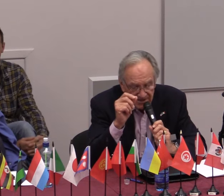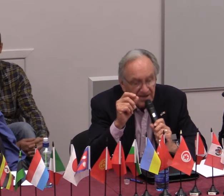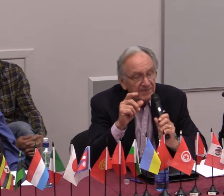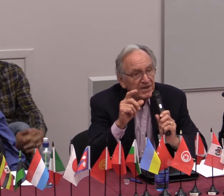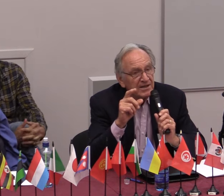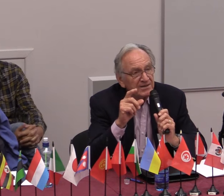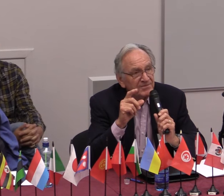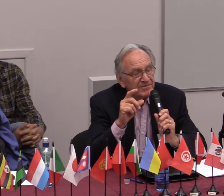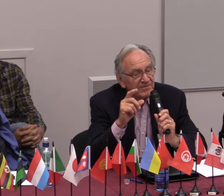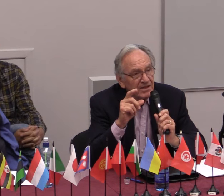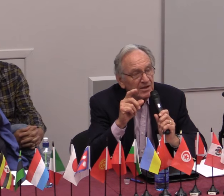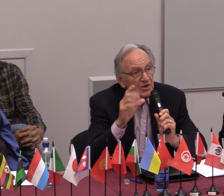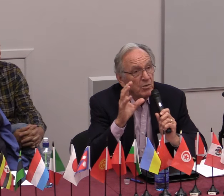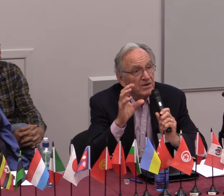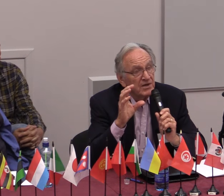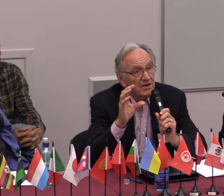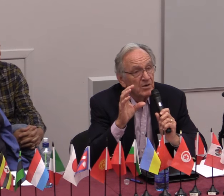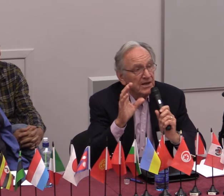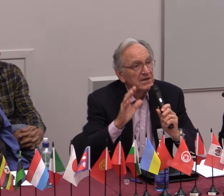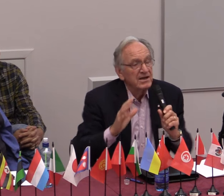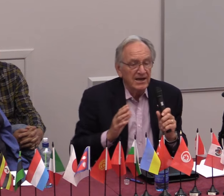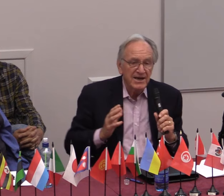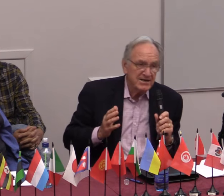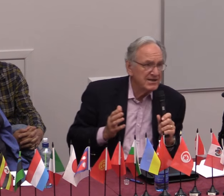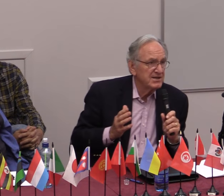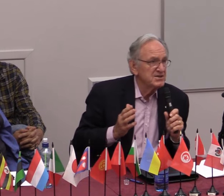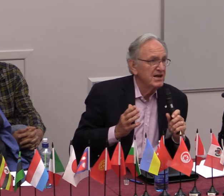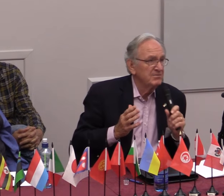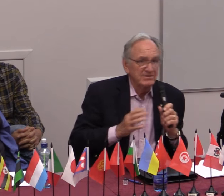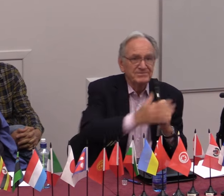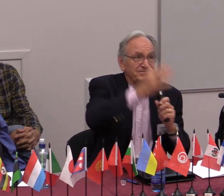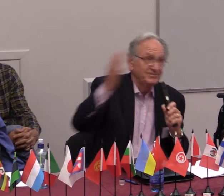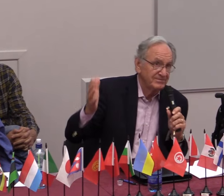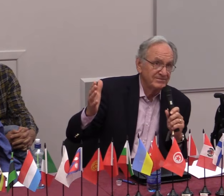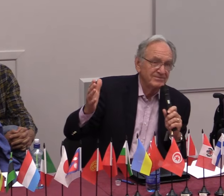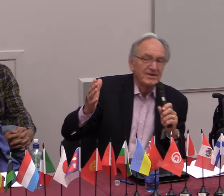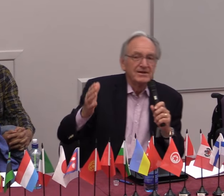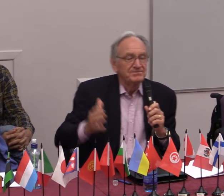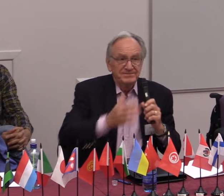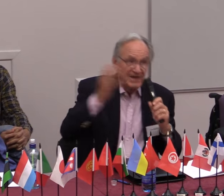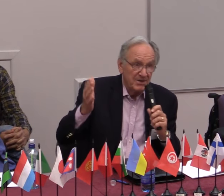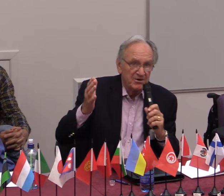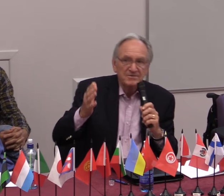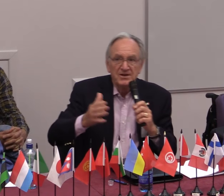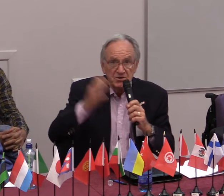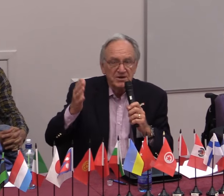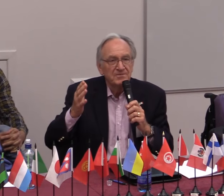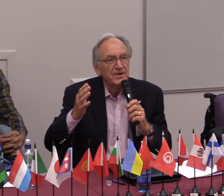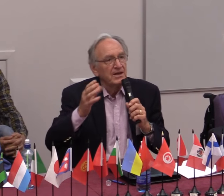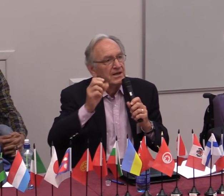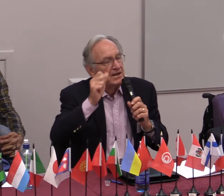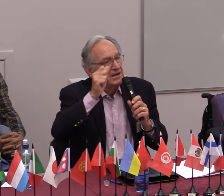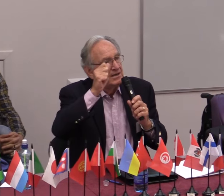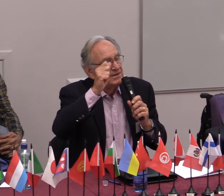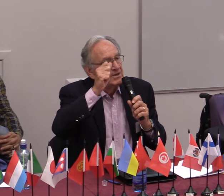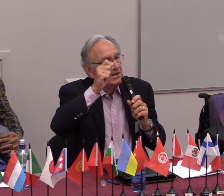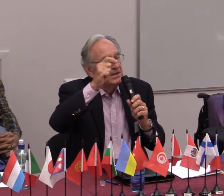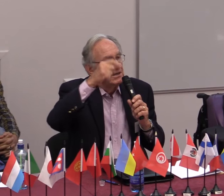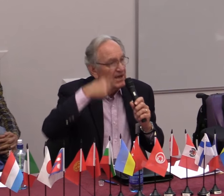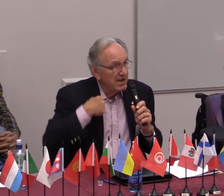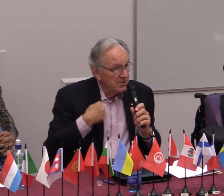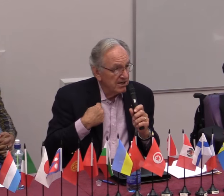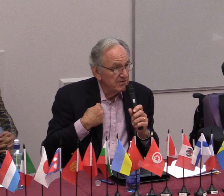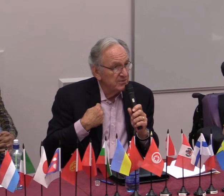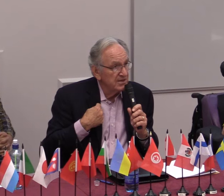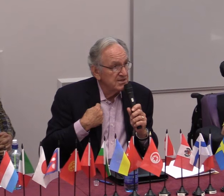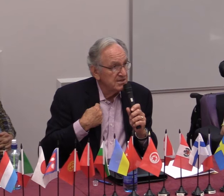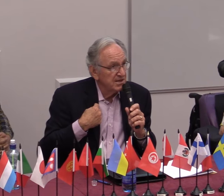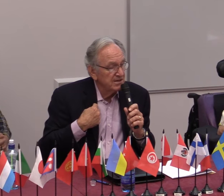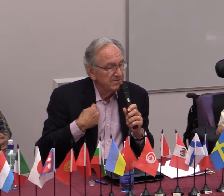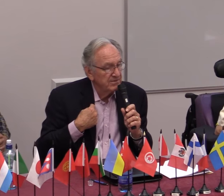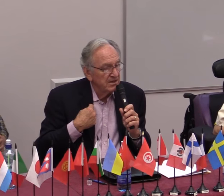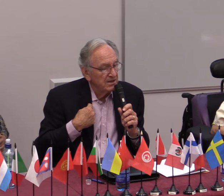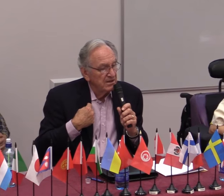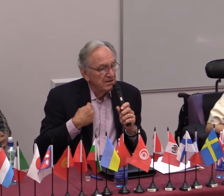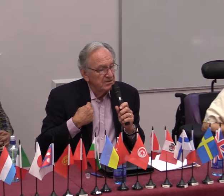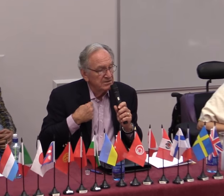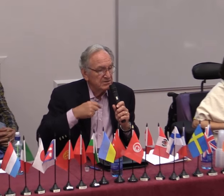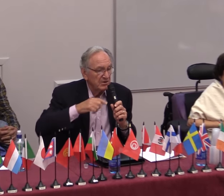I hate to take this time but I'm here and you're here! I'm retired from the UN Senate,